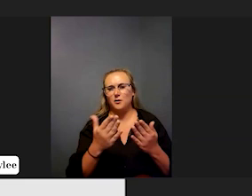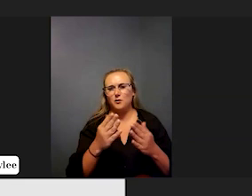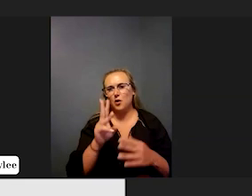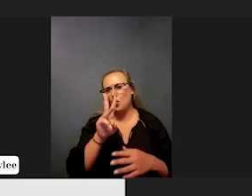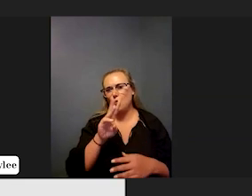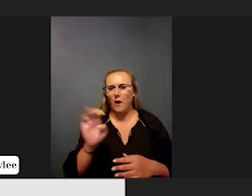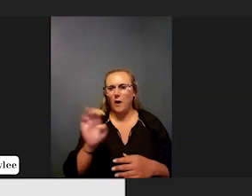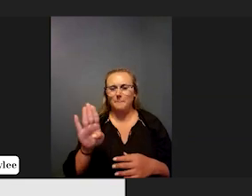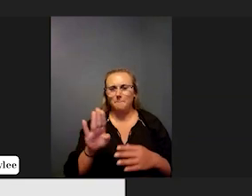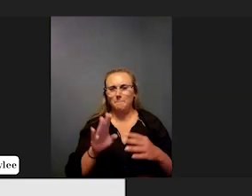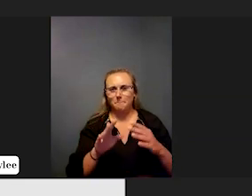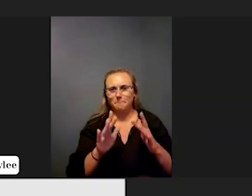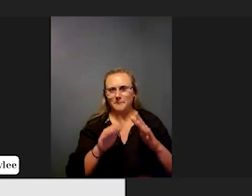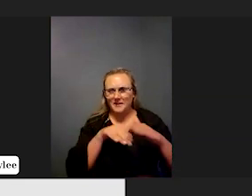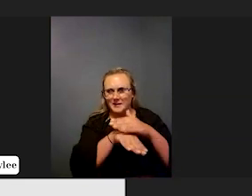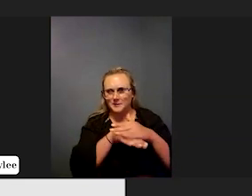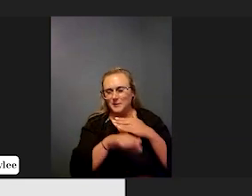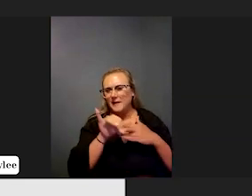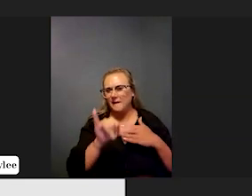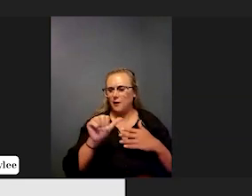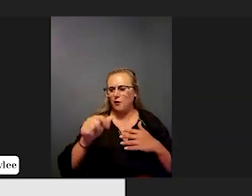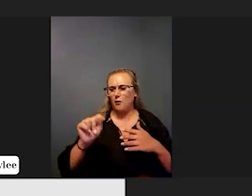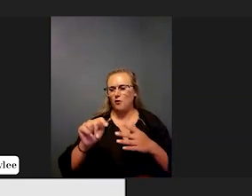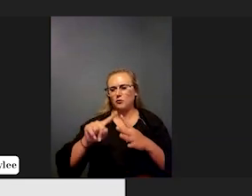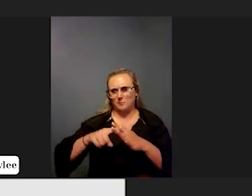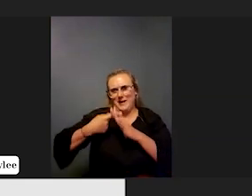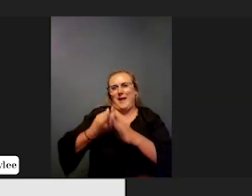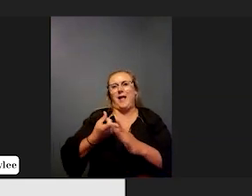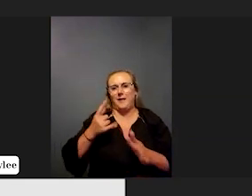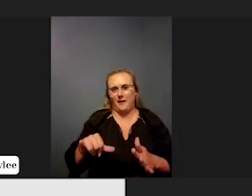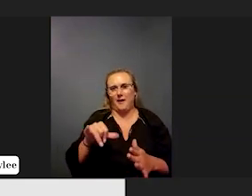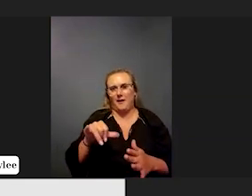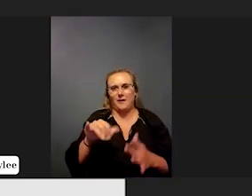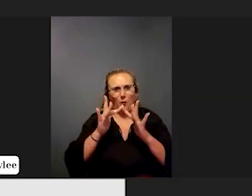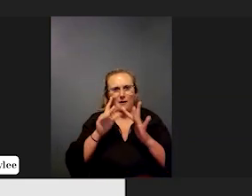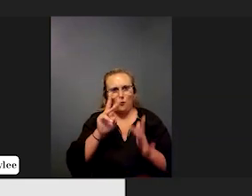Within an educational domain, we have two big issues with alt text.